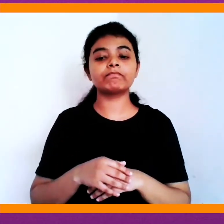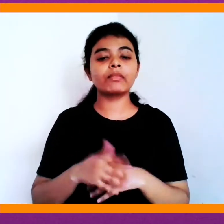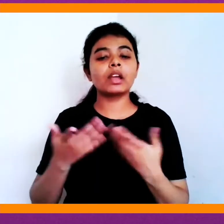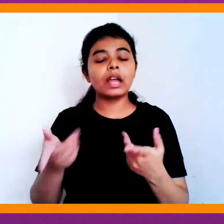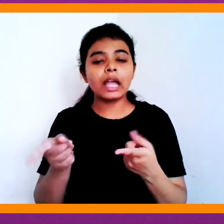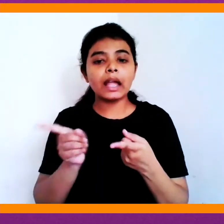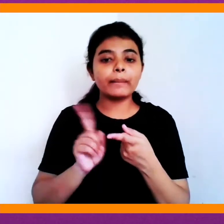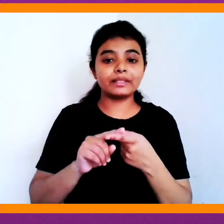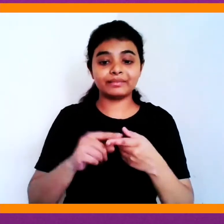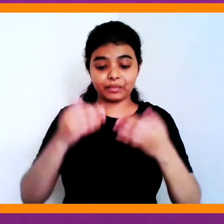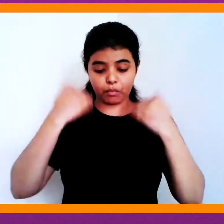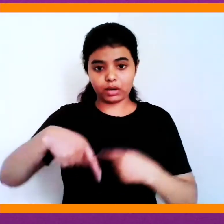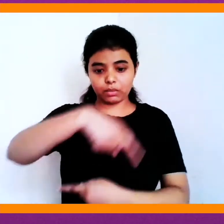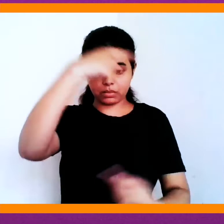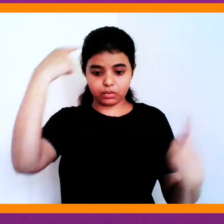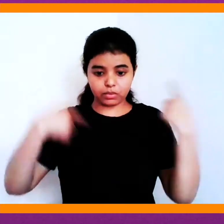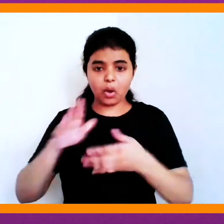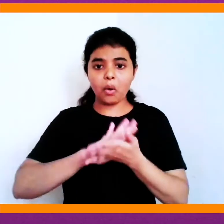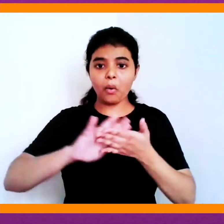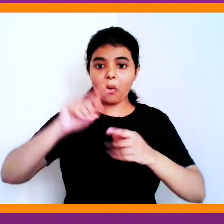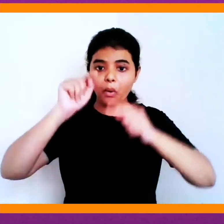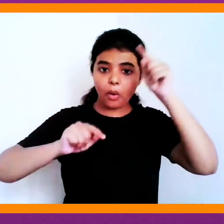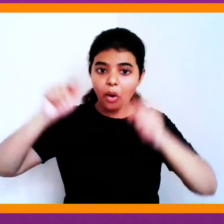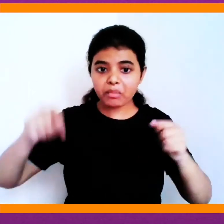rather than taking the regular tablets which are given hormonal tablets which are given to get